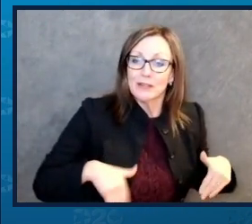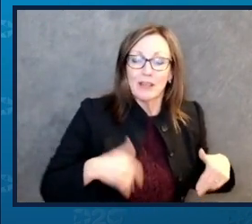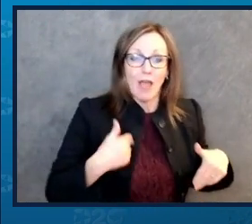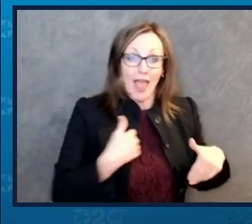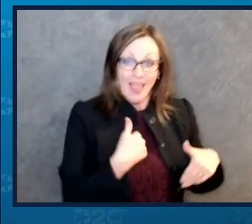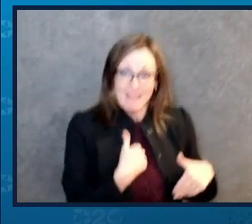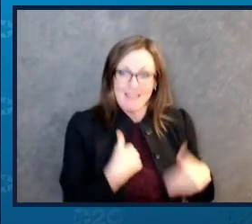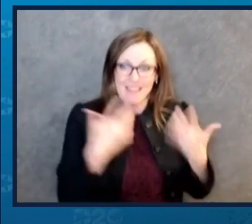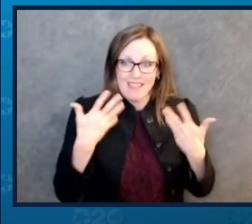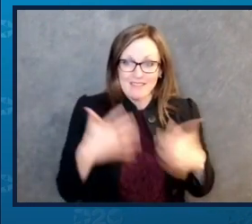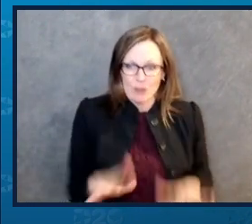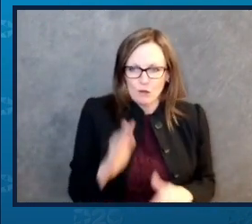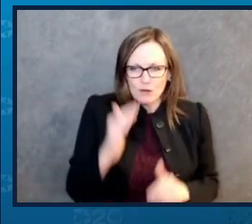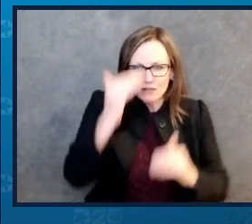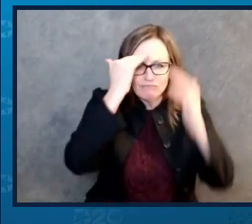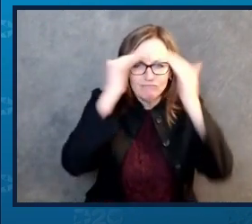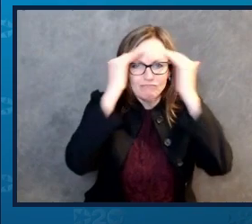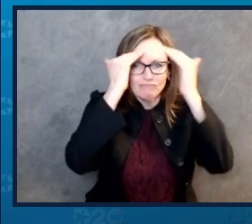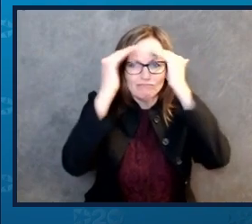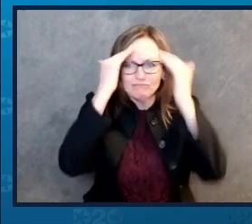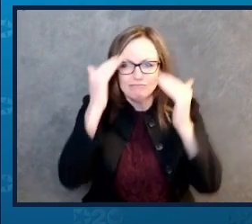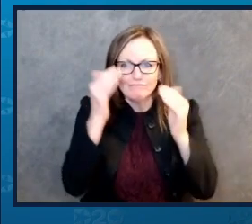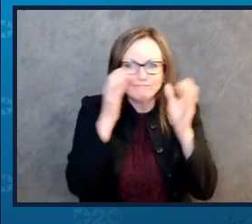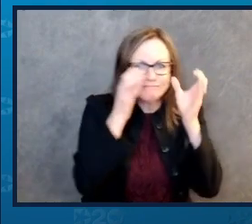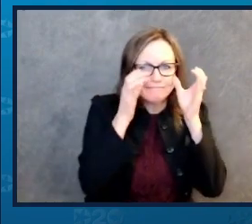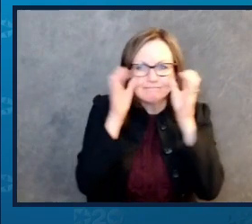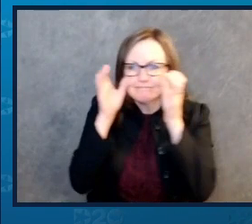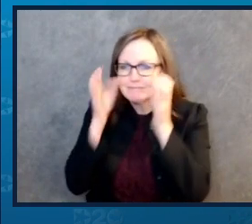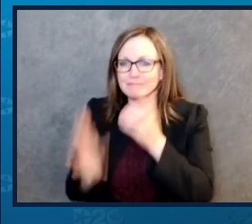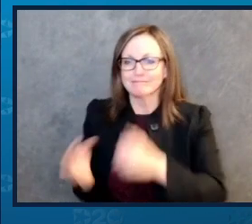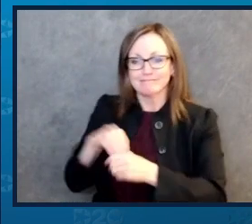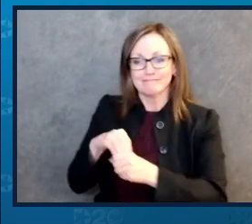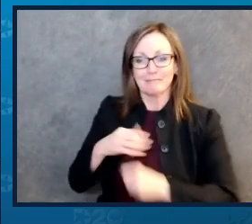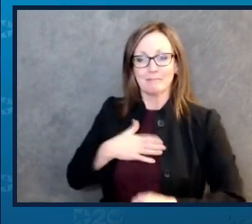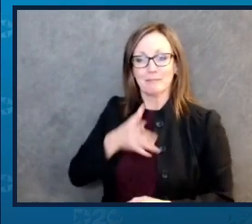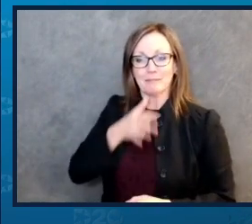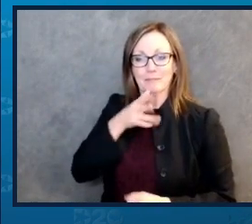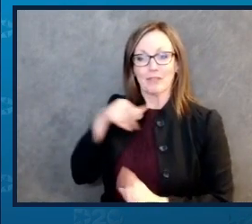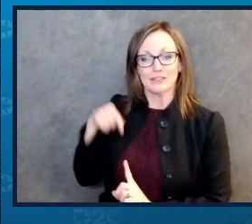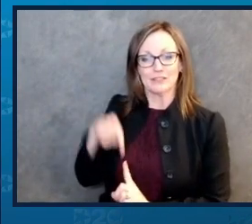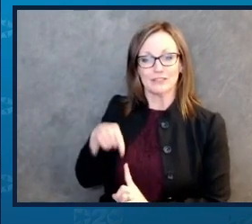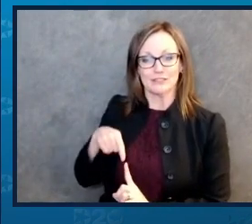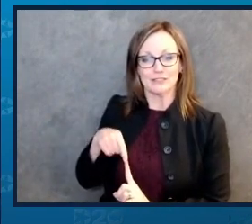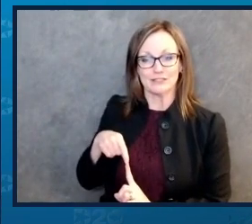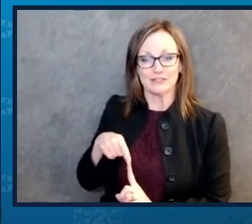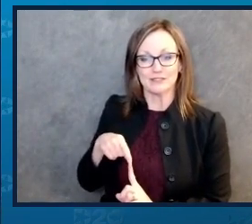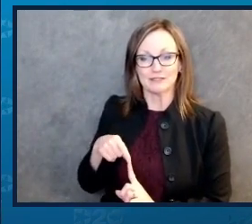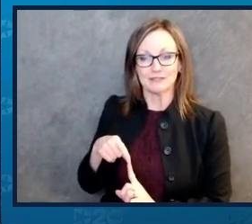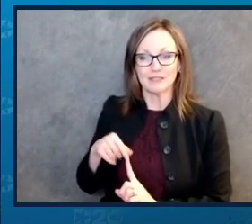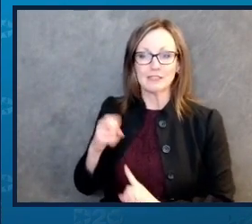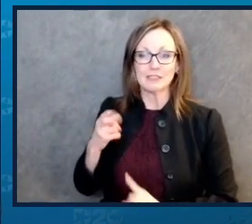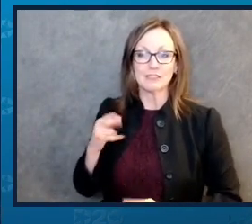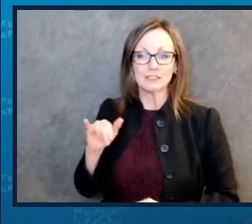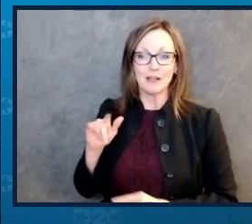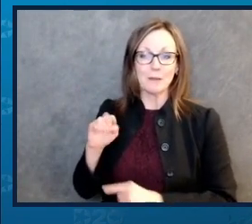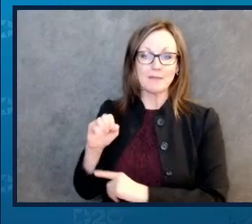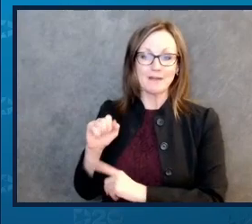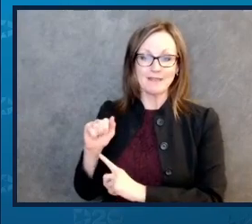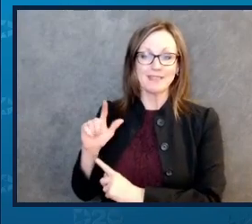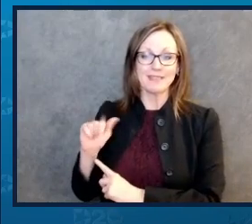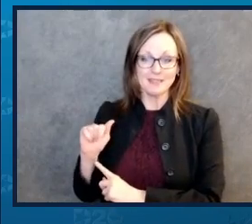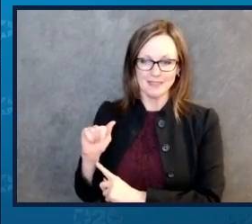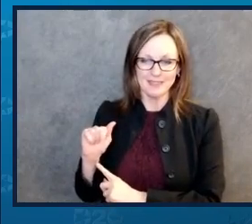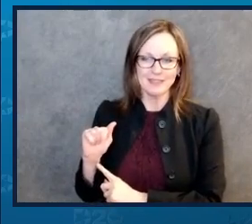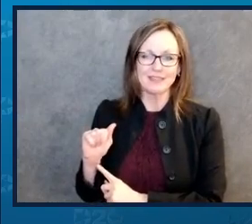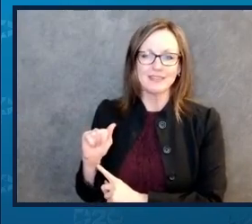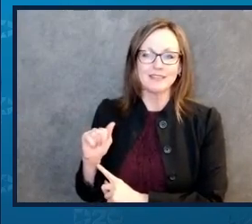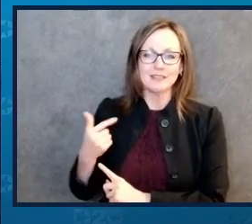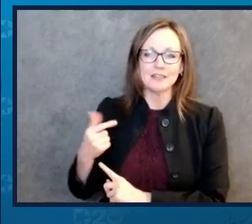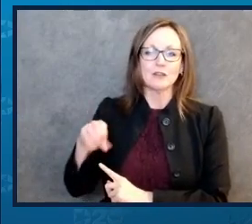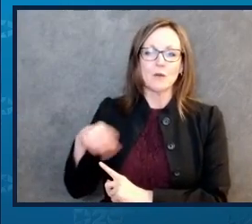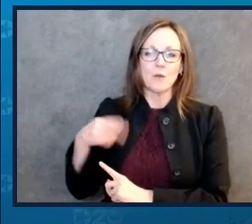STAND ON AND THIS IS MY MOTHER.